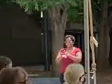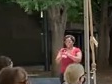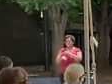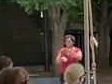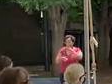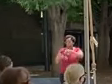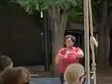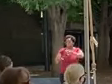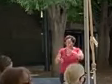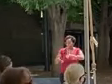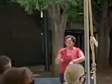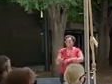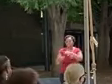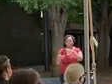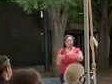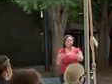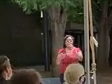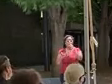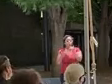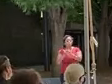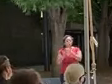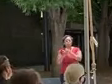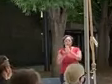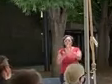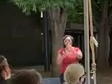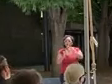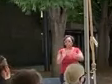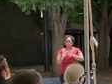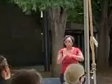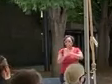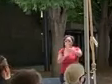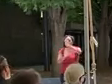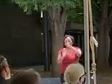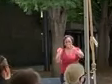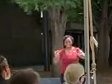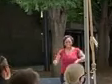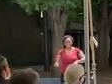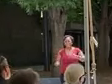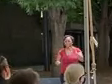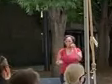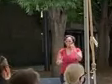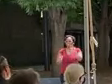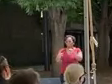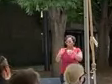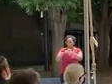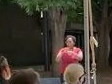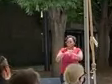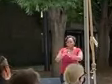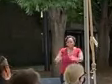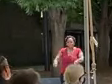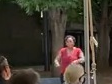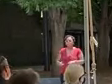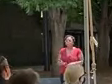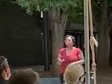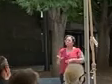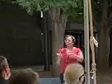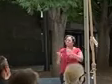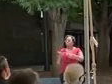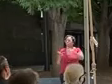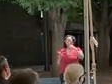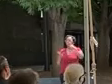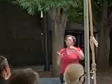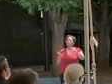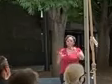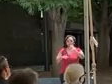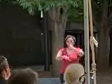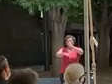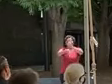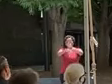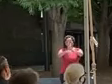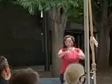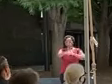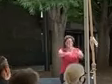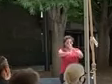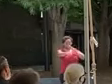the creation of new accessible ramps at the Thomas Jefferson Memorial to provide visitors with an accessible direct route to the chamber of the Memorial, and that will start this fall;